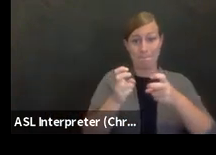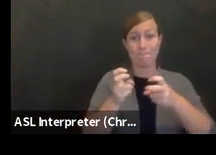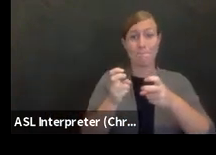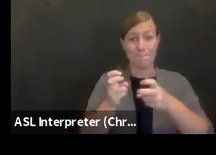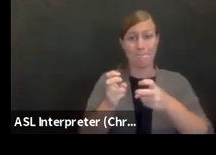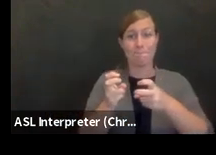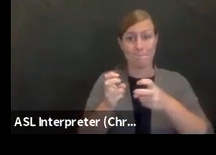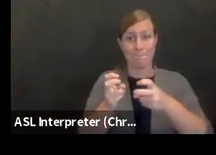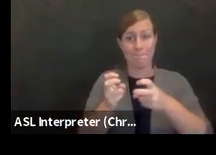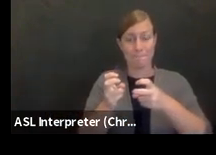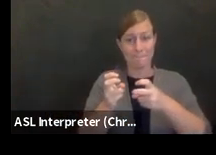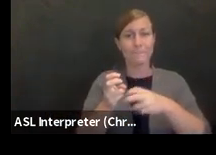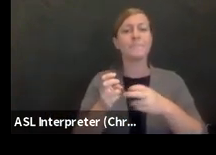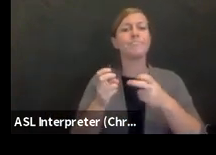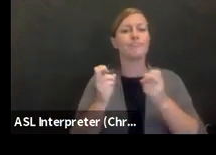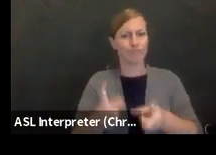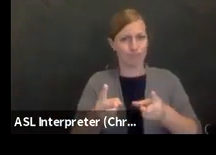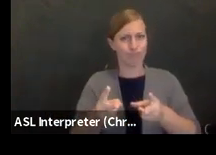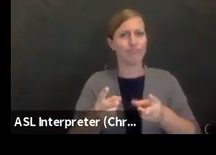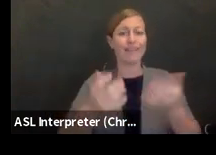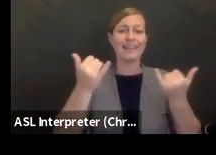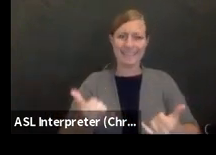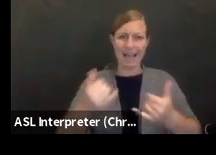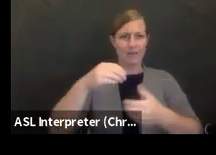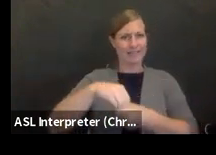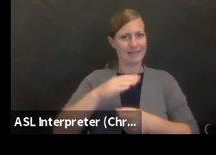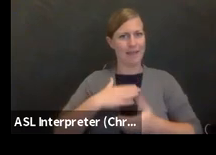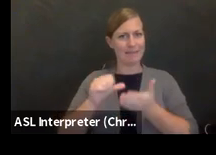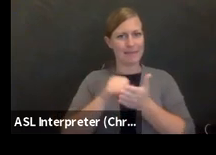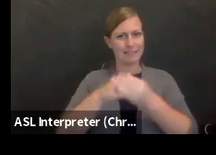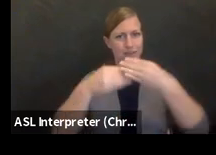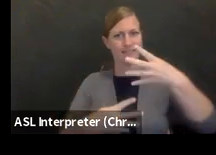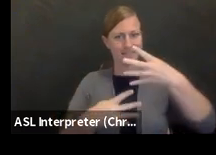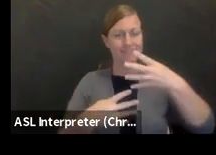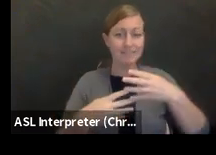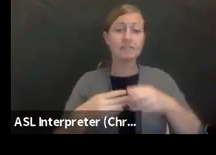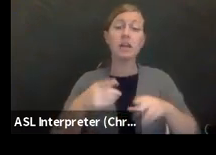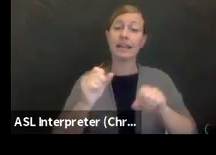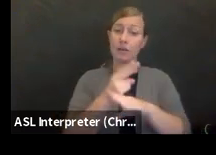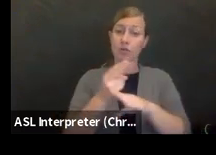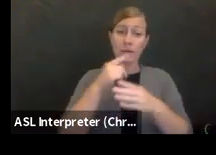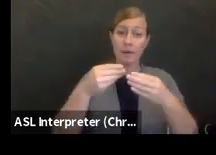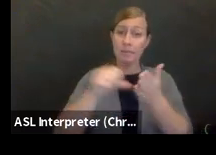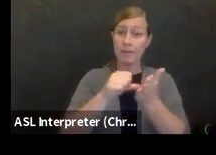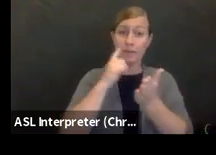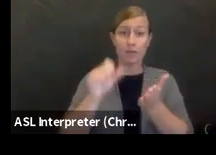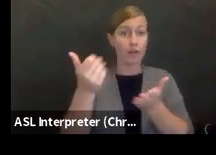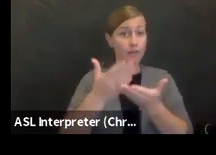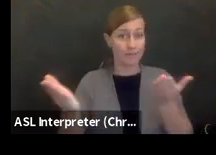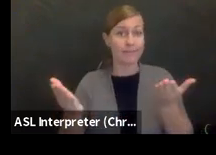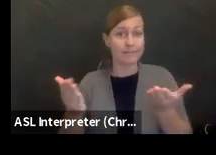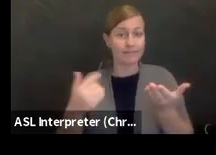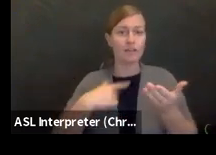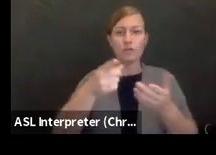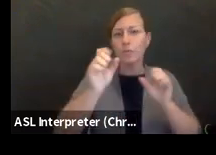ESD 112-- Kristina Wambold: And now it's in my pages and I could use this as a page for something else. So you can have pages for different